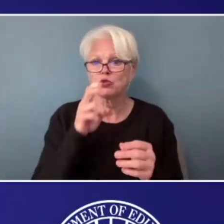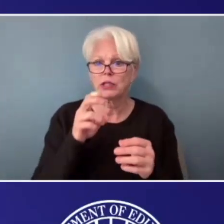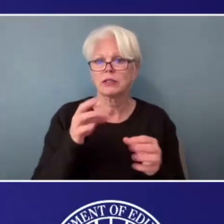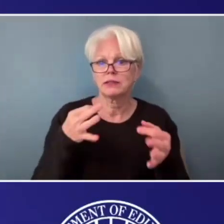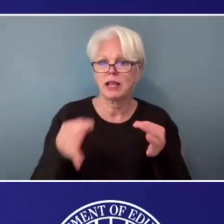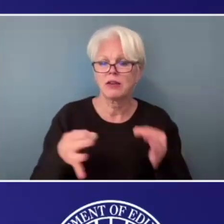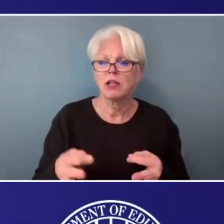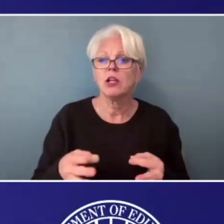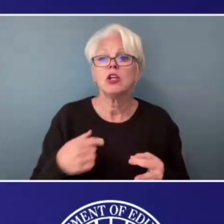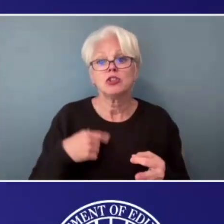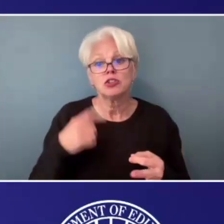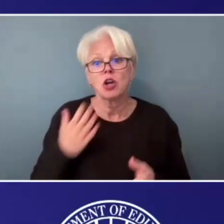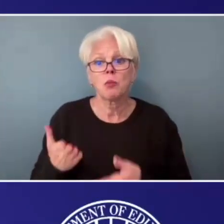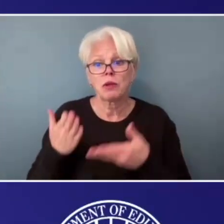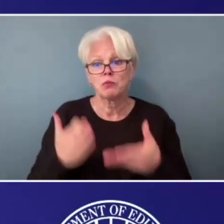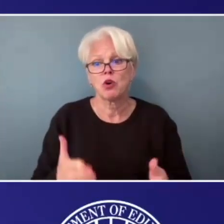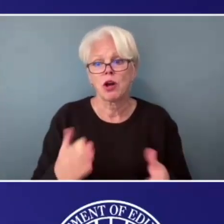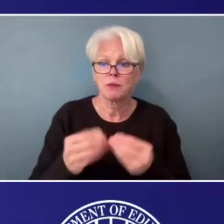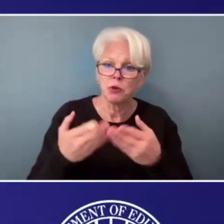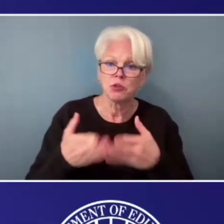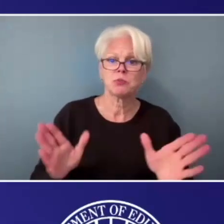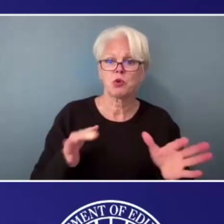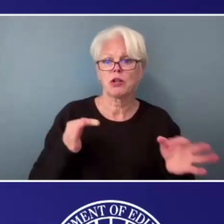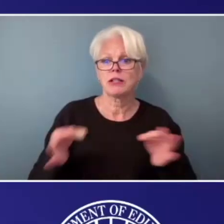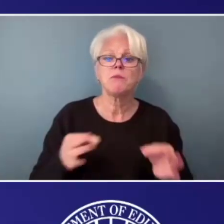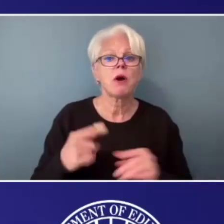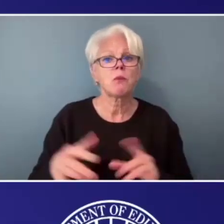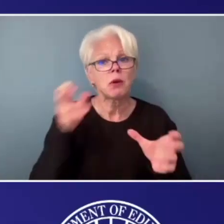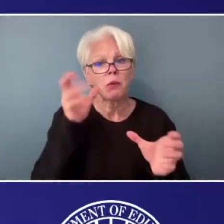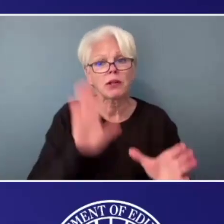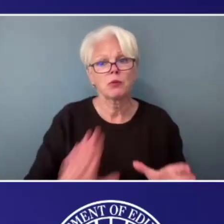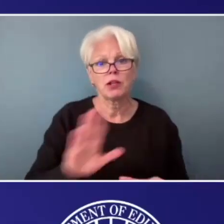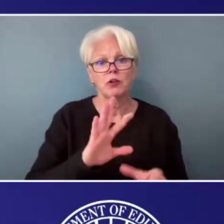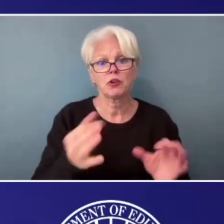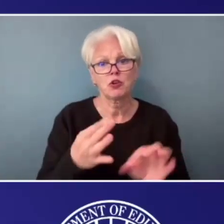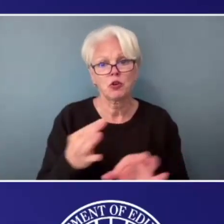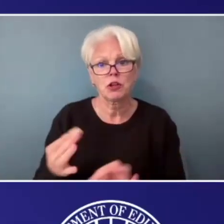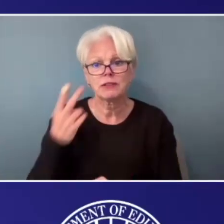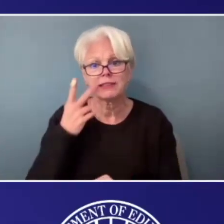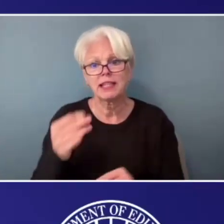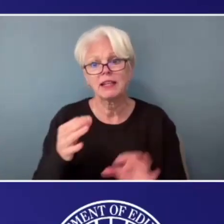the broadest definition possible, but we wanted to hear input, to hear if it should be a more restrictive one.